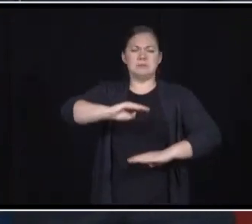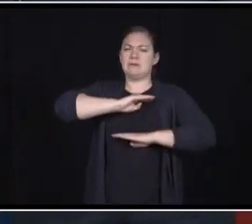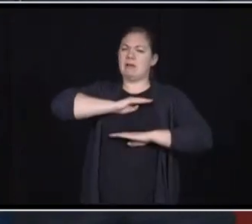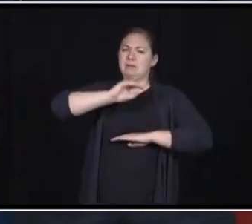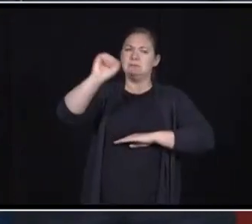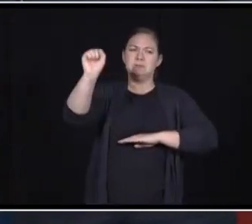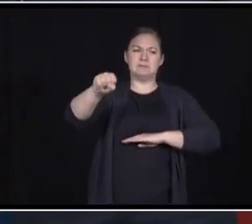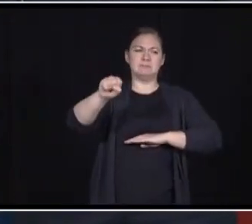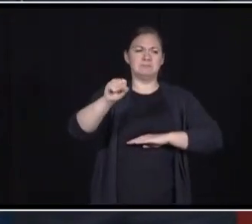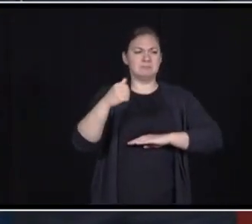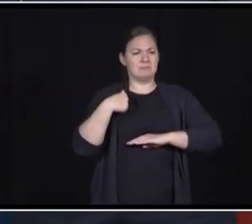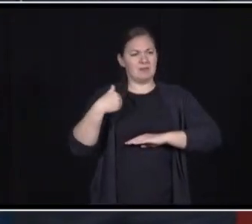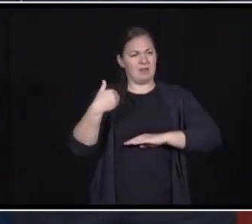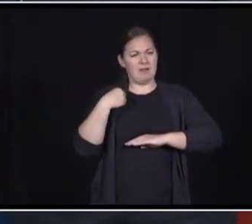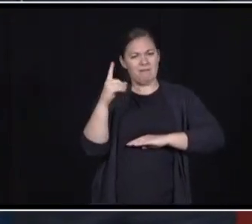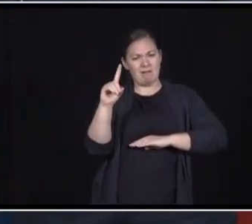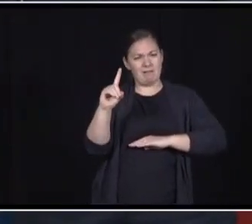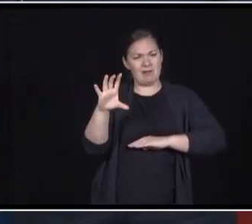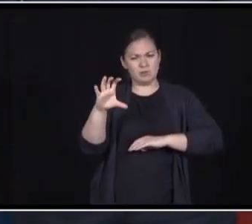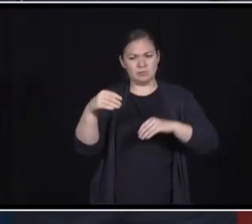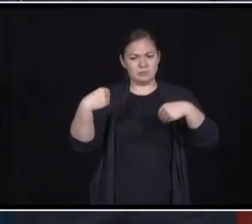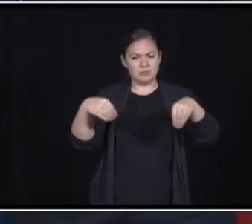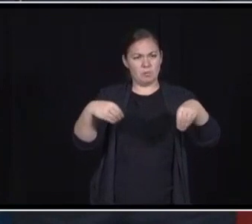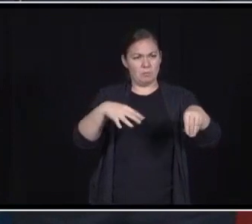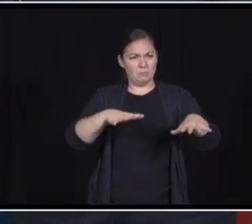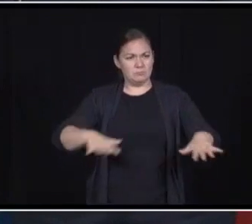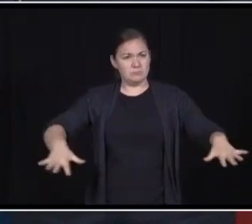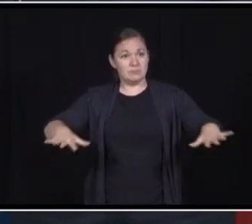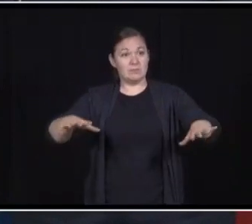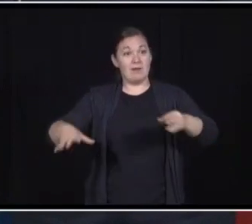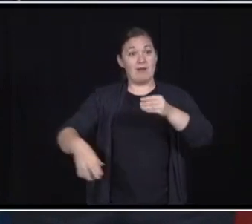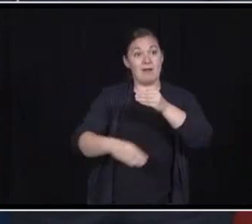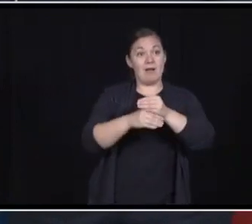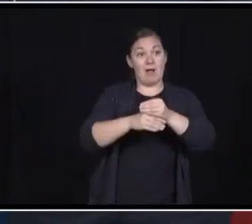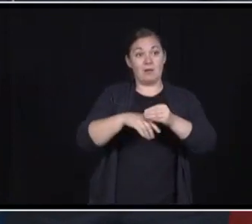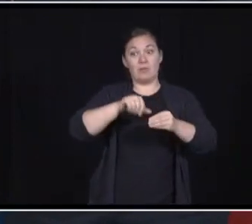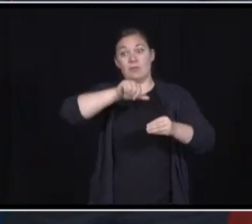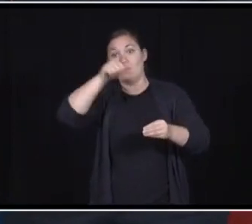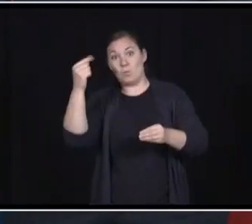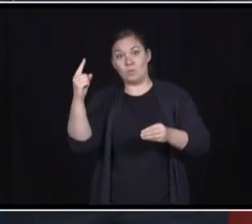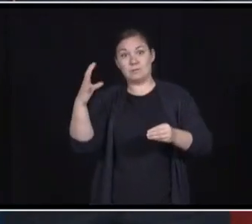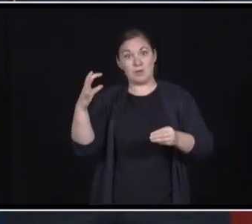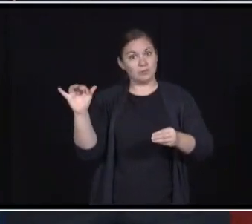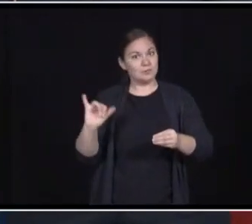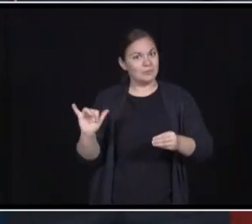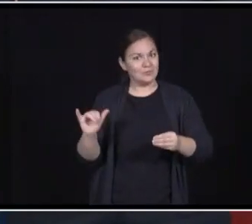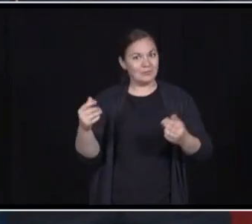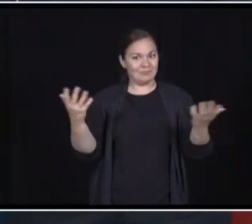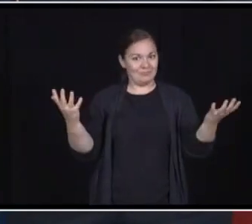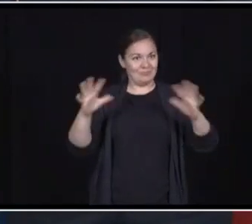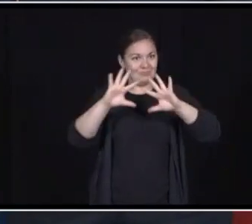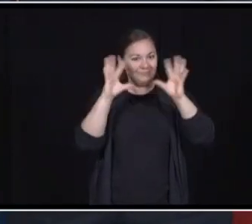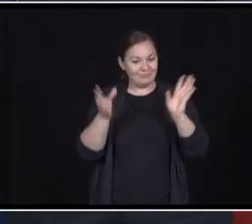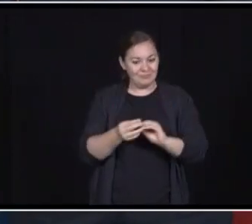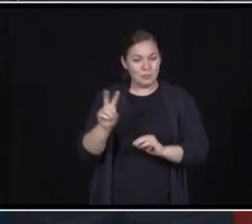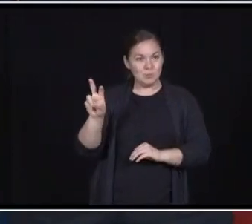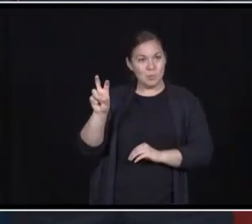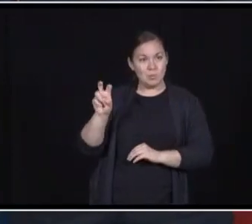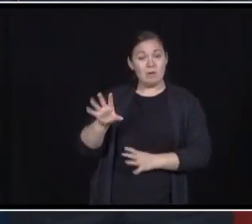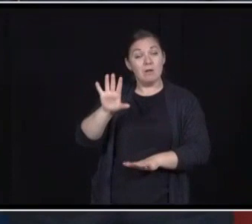My question is, how useful really has this pharmacy testing Sergey bin Zafar if at all? And are you satisfied with how it has been rolled out?